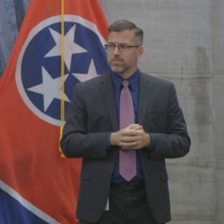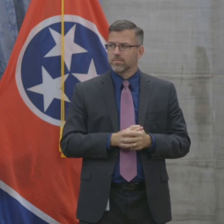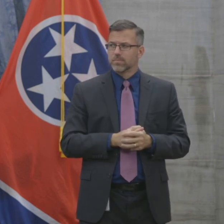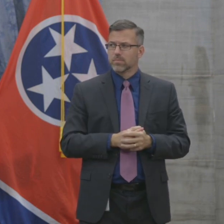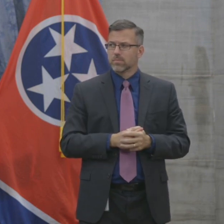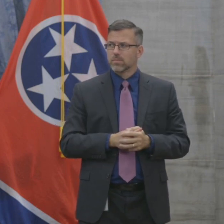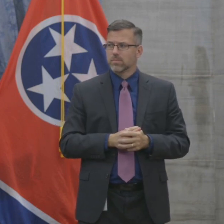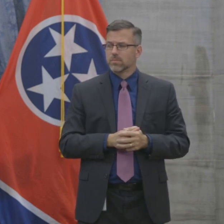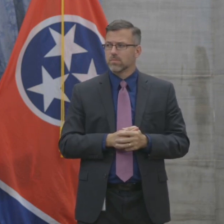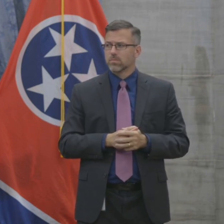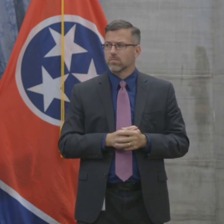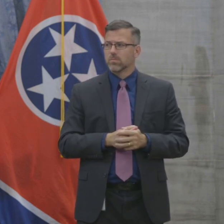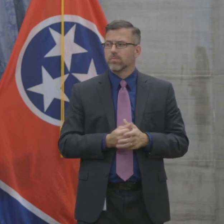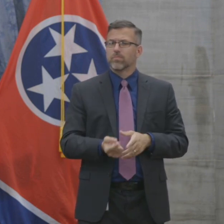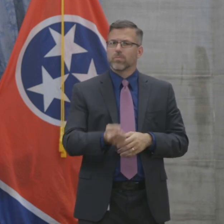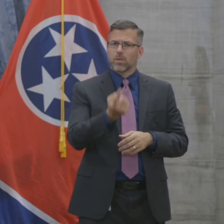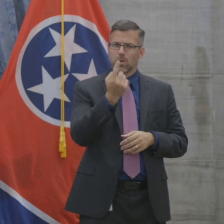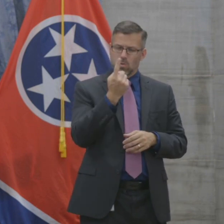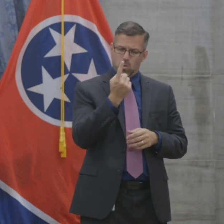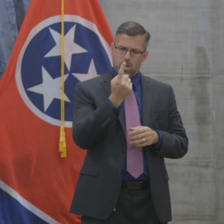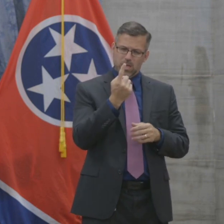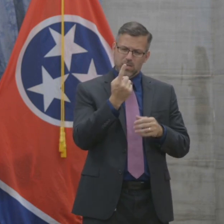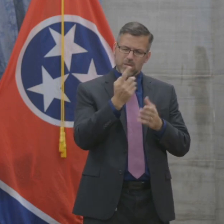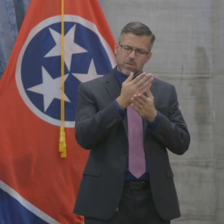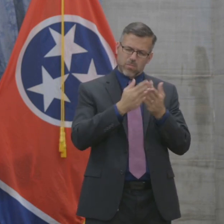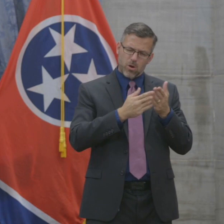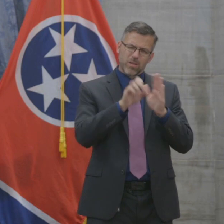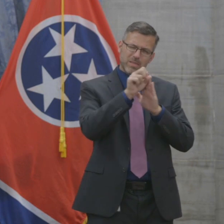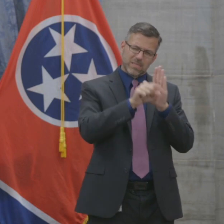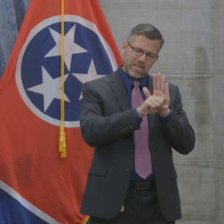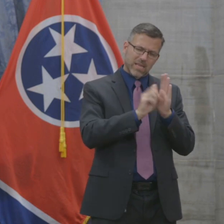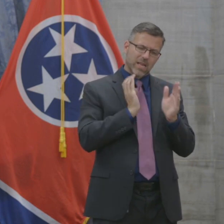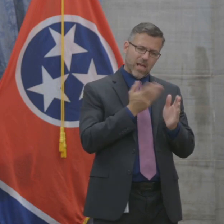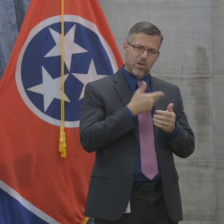it's been a tremendous hardship. Isolation for the elderly in a